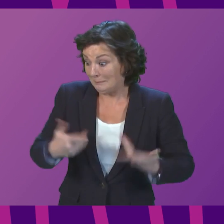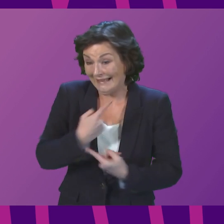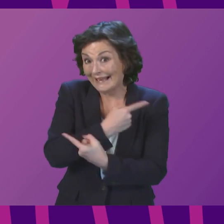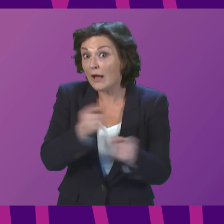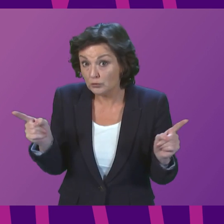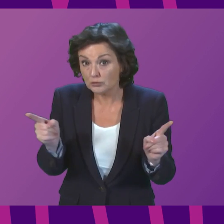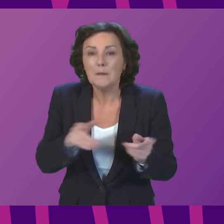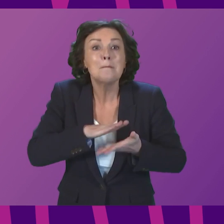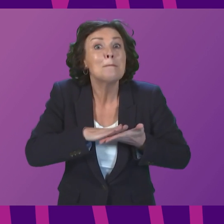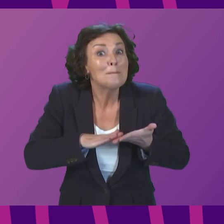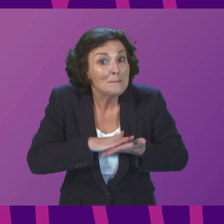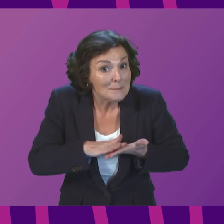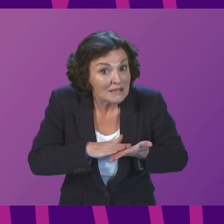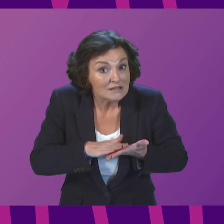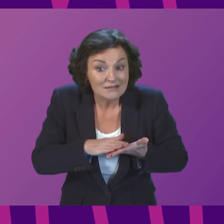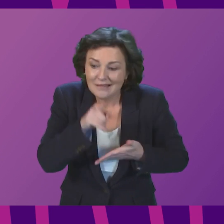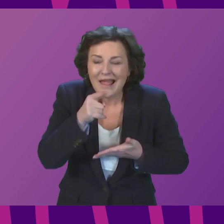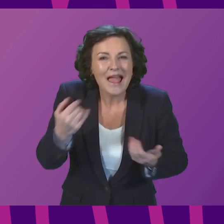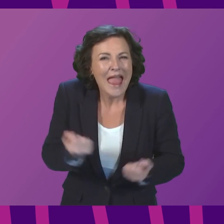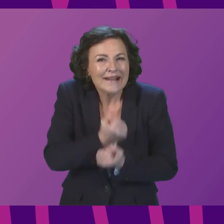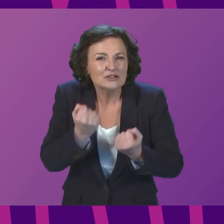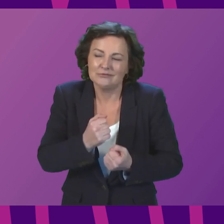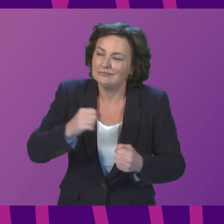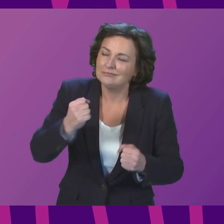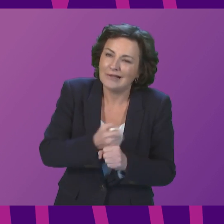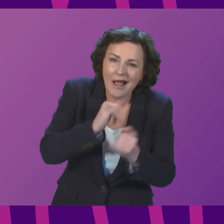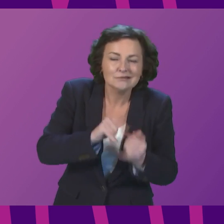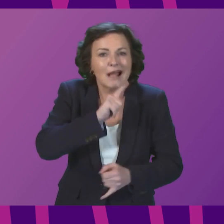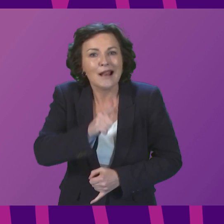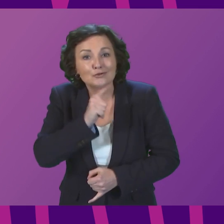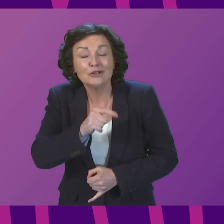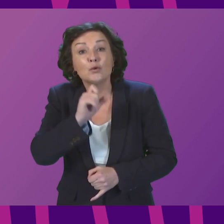that the increase in energy costs will be just under £700.